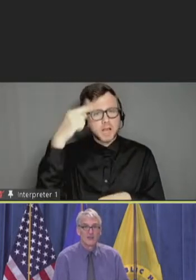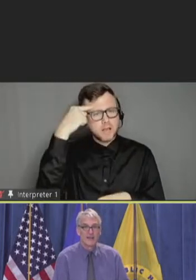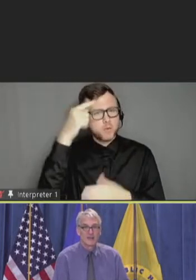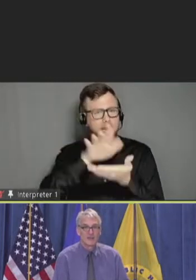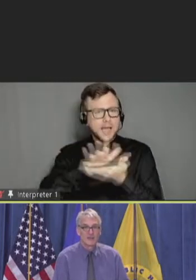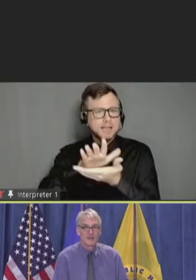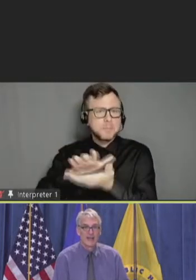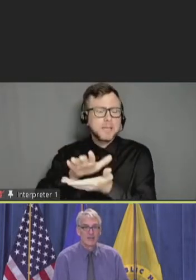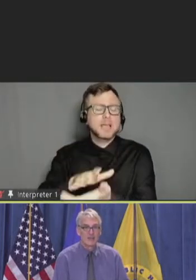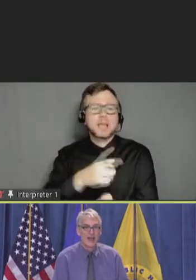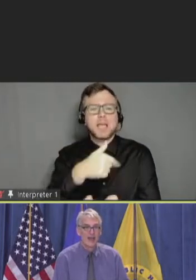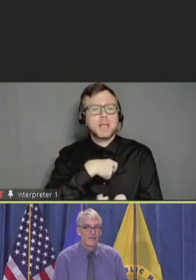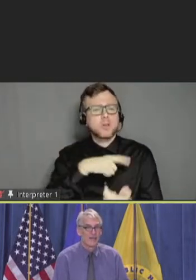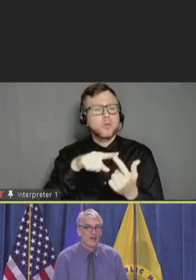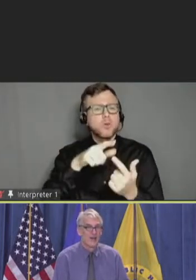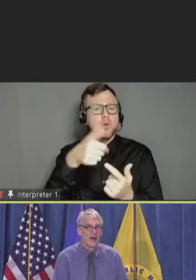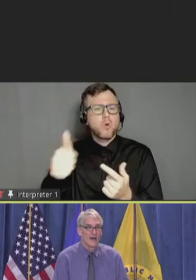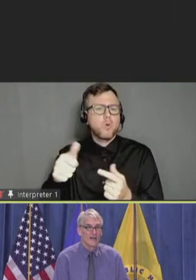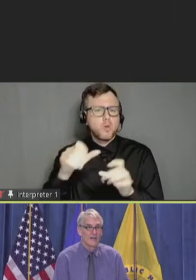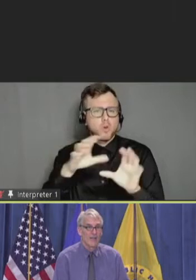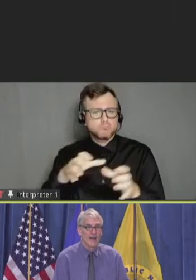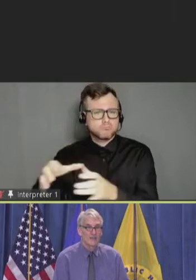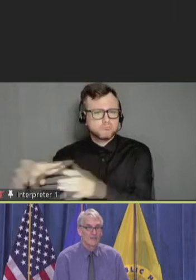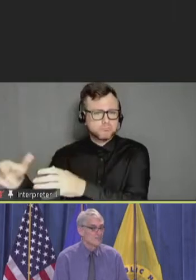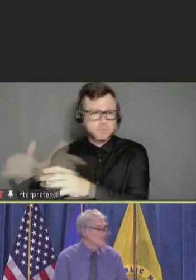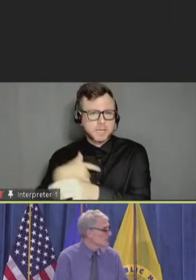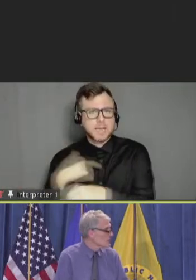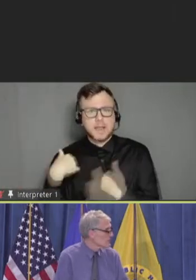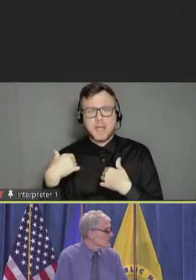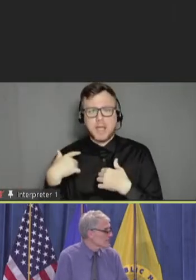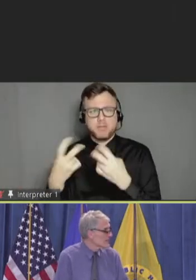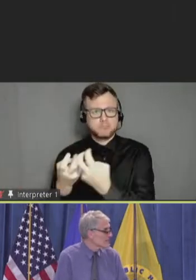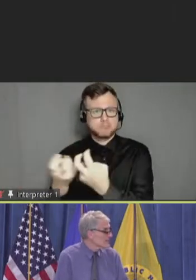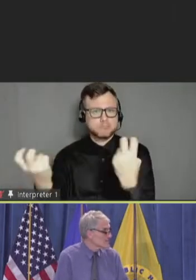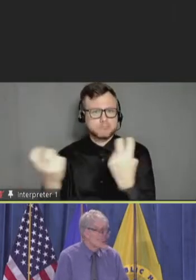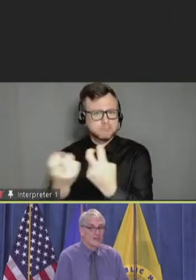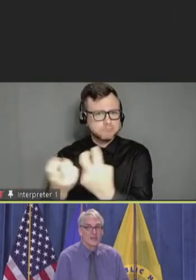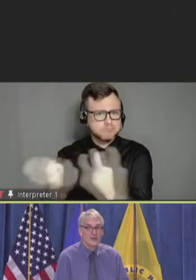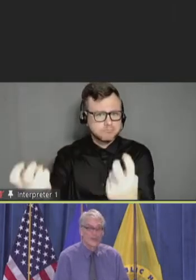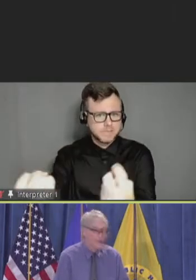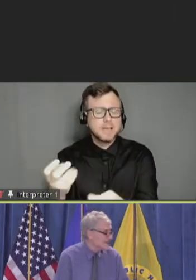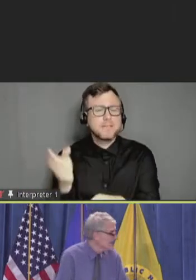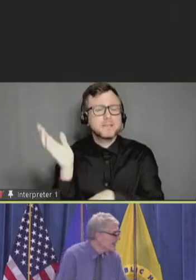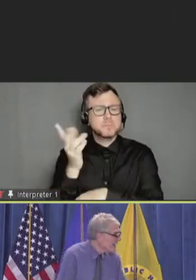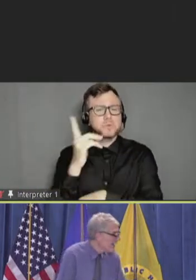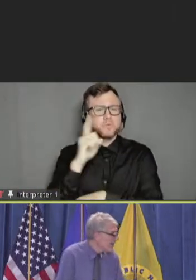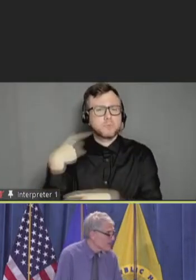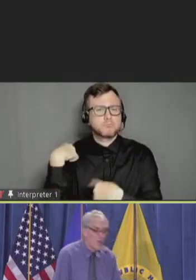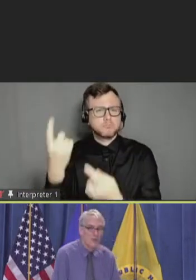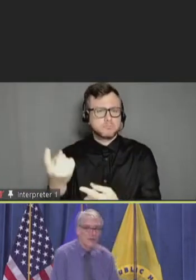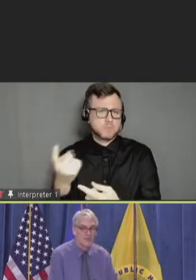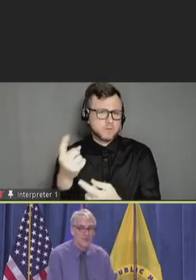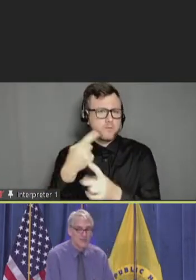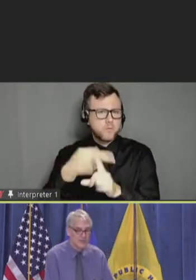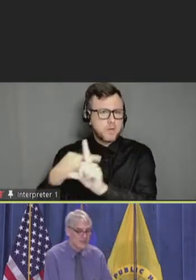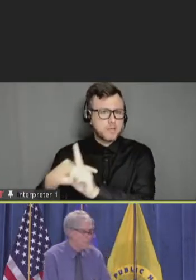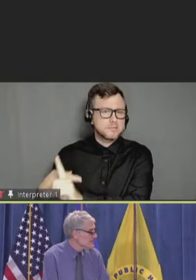sectors, and to have the panels of speakers over these last months. So, thank you again. And we'll open up to questions.